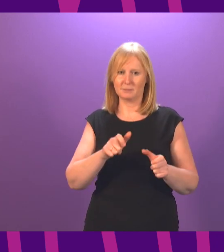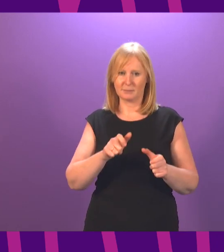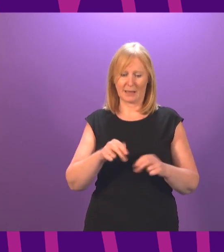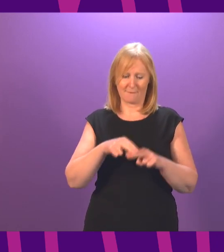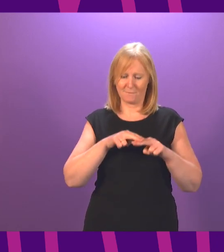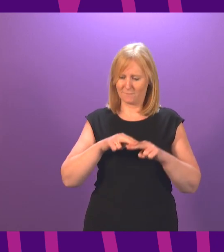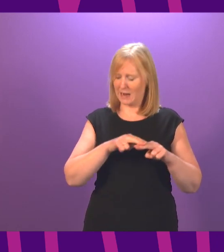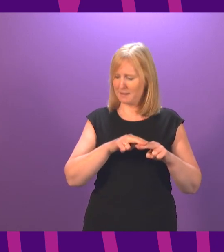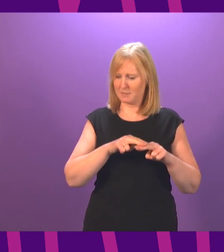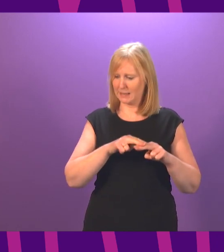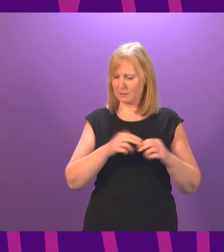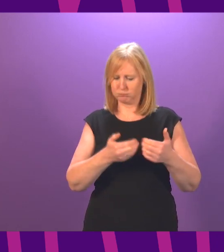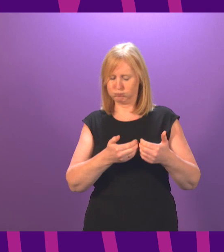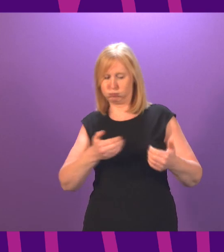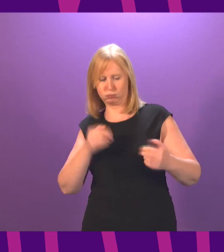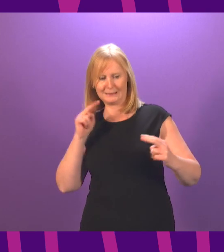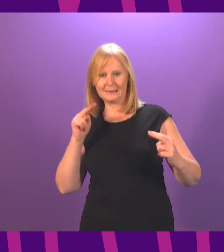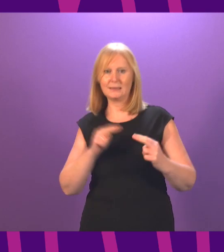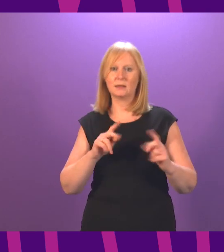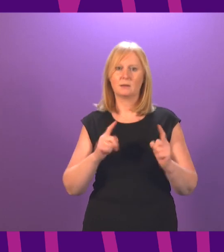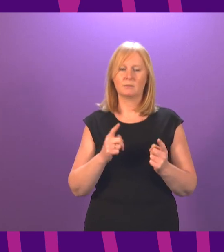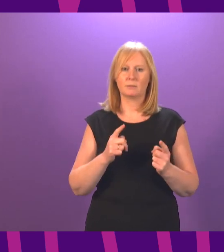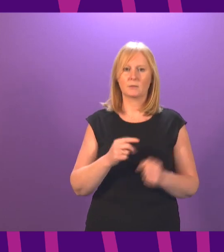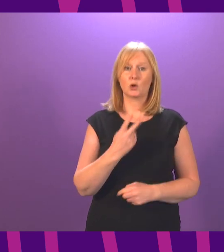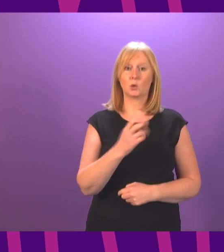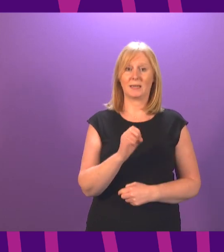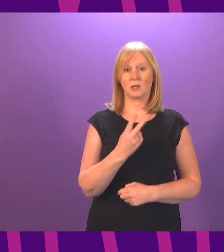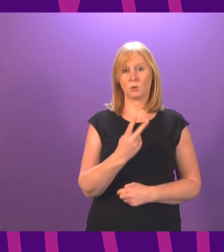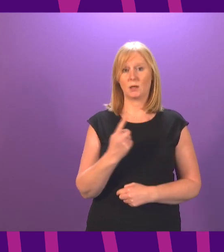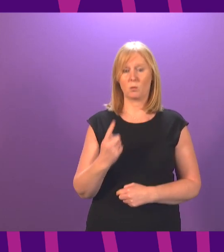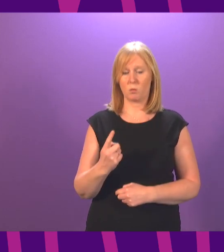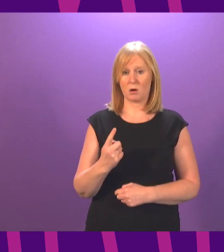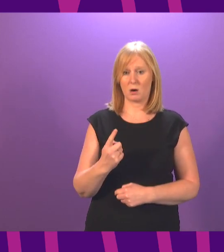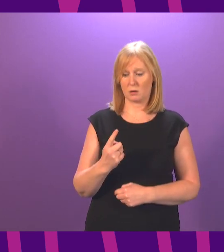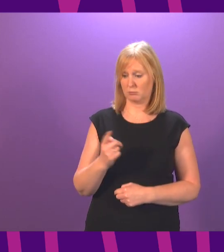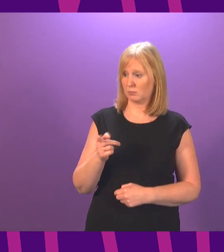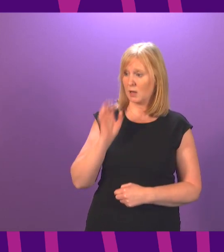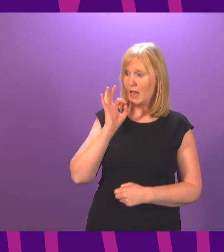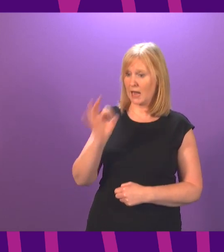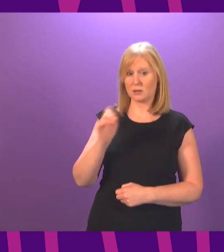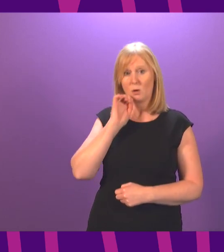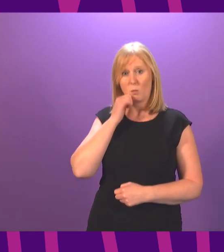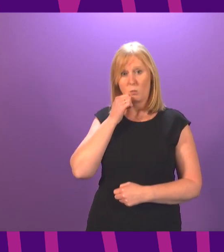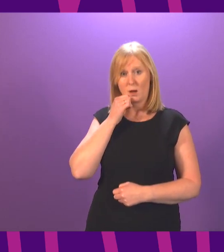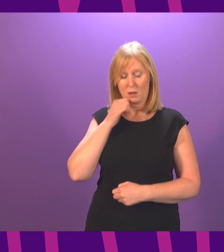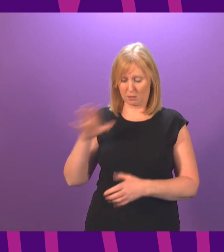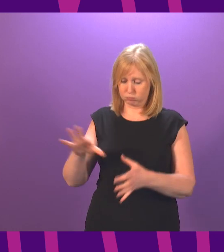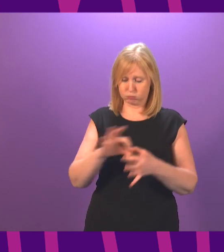their loved ones. Will the First Minister work with all parties across the Parliament